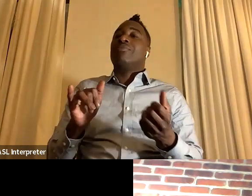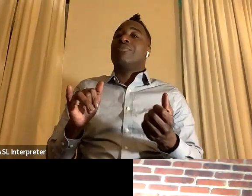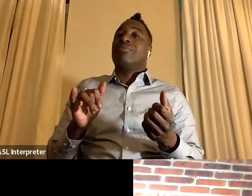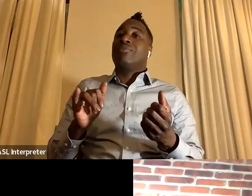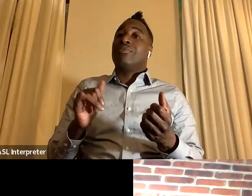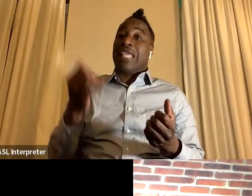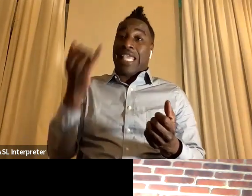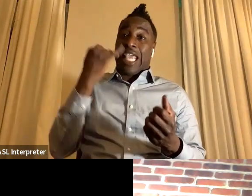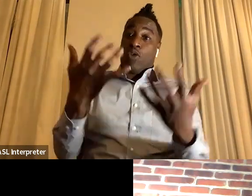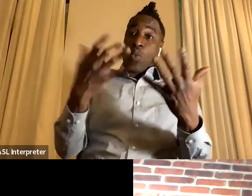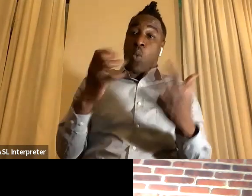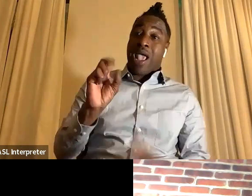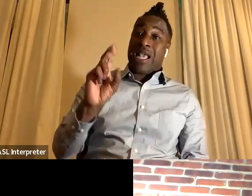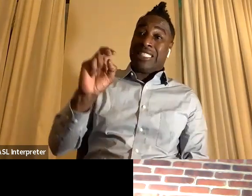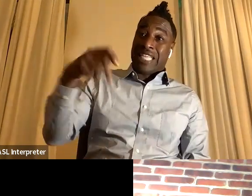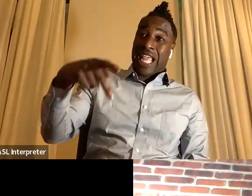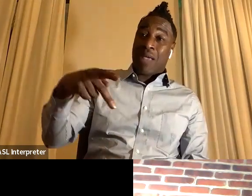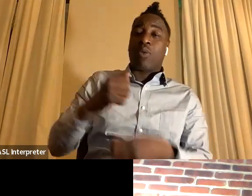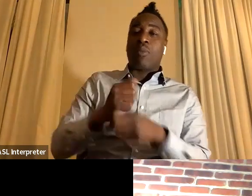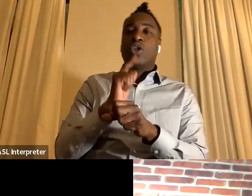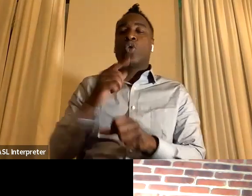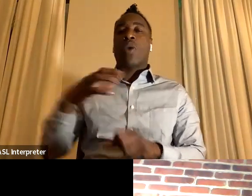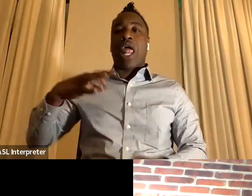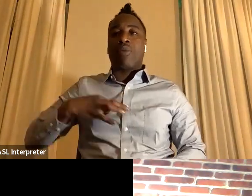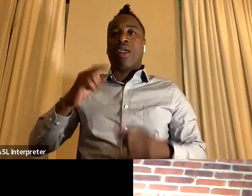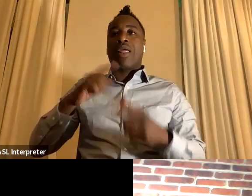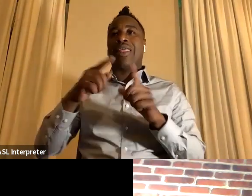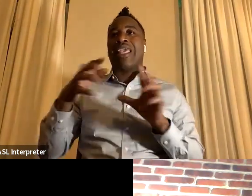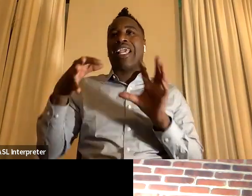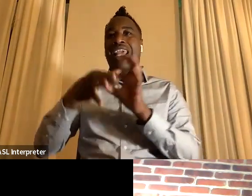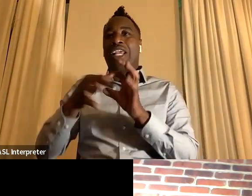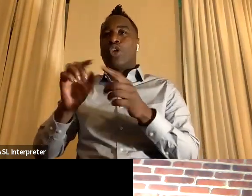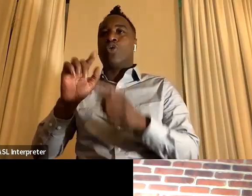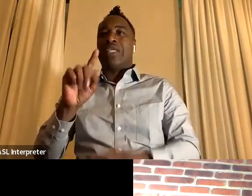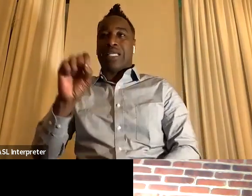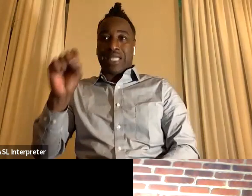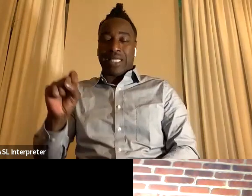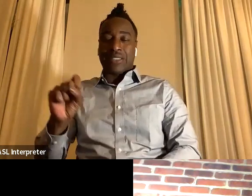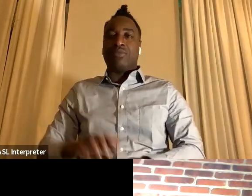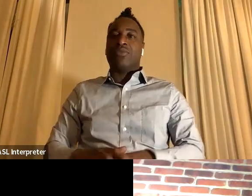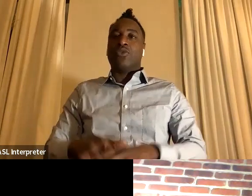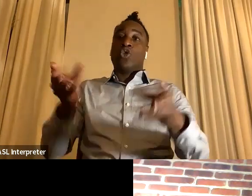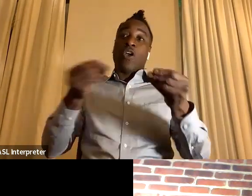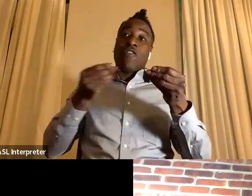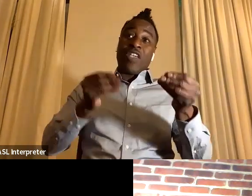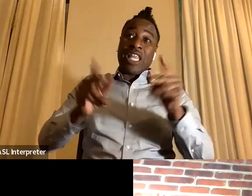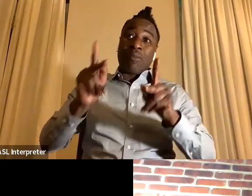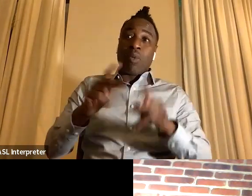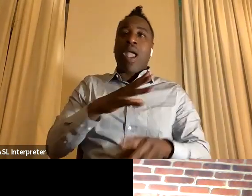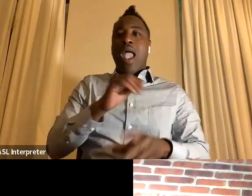We find out if they're eligible, we connect them to DSPs. And so feeding them, but also providing them with resources